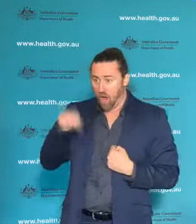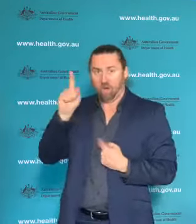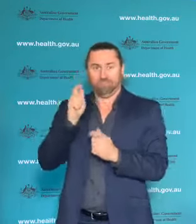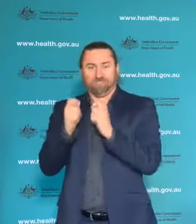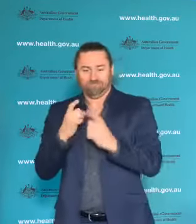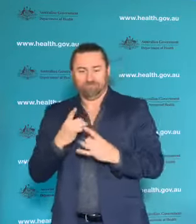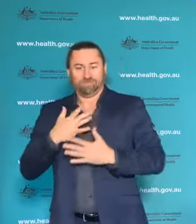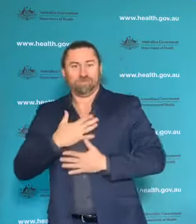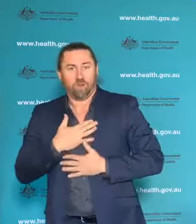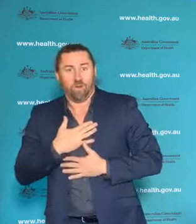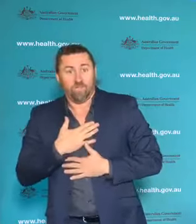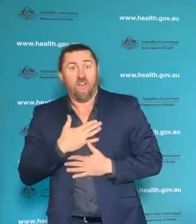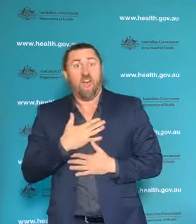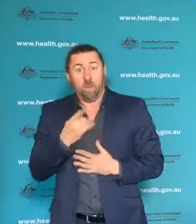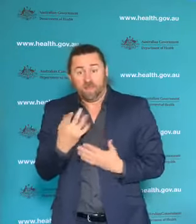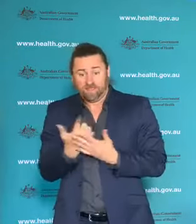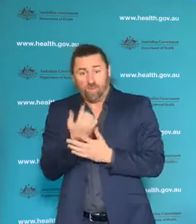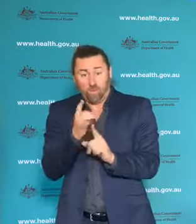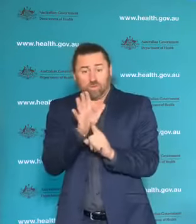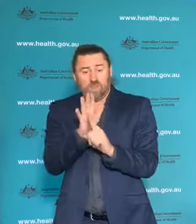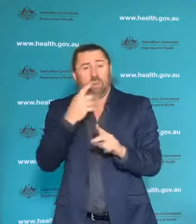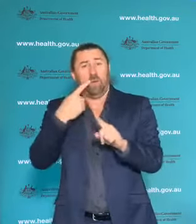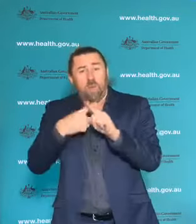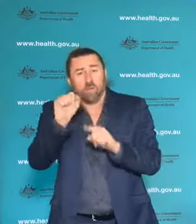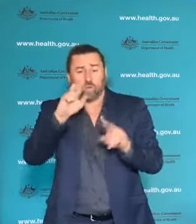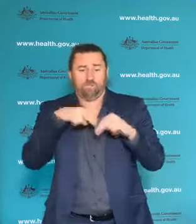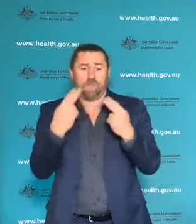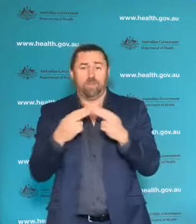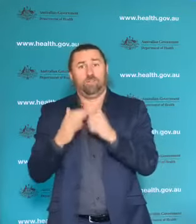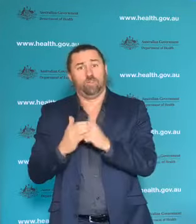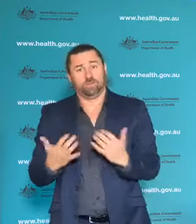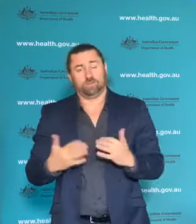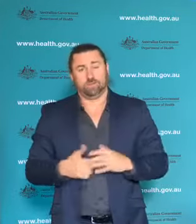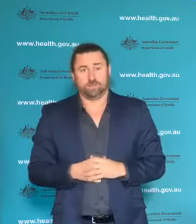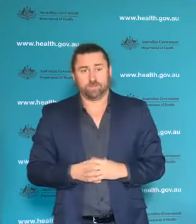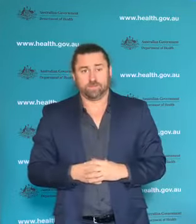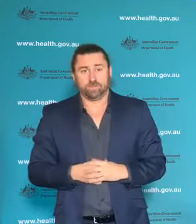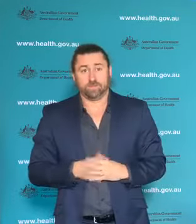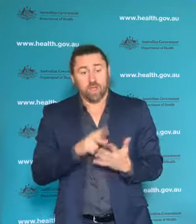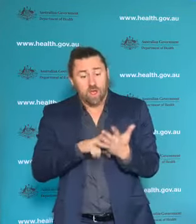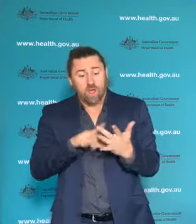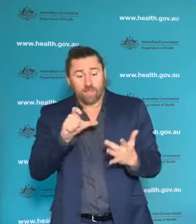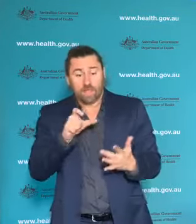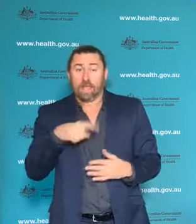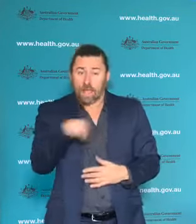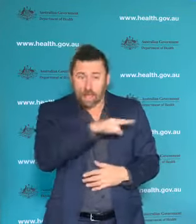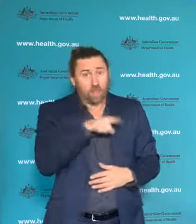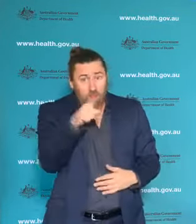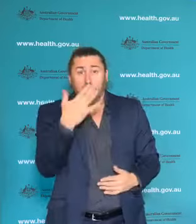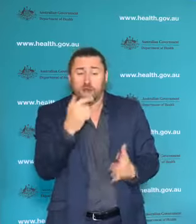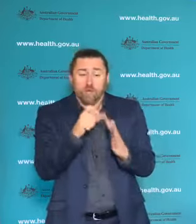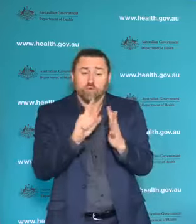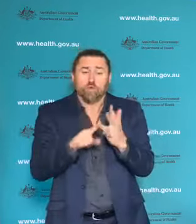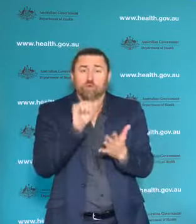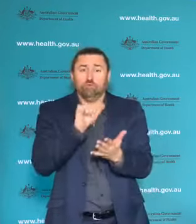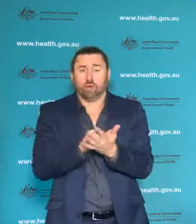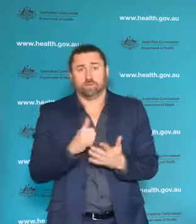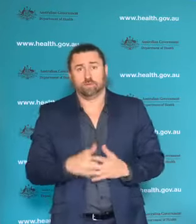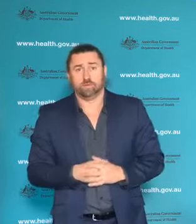of those you love. Now is the time for everyone in Victoria to go harder and ensure that everyone is following